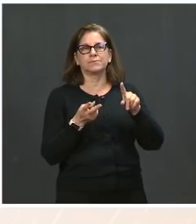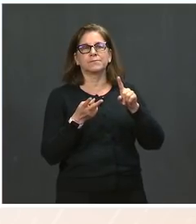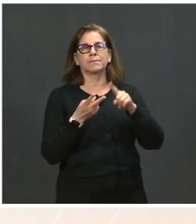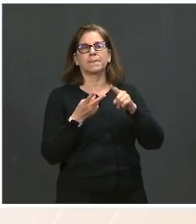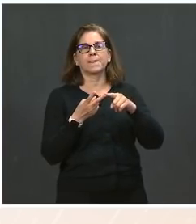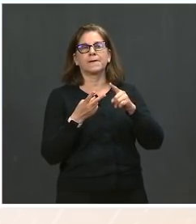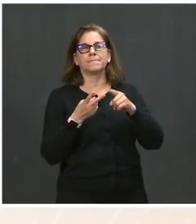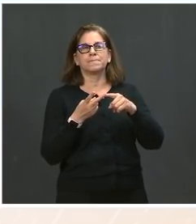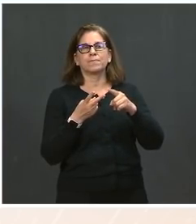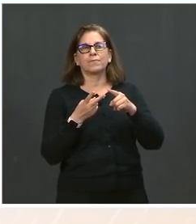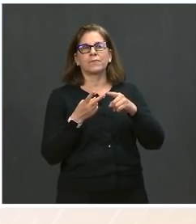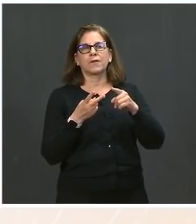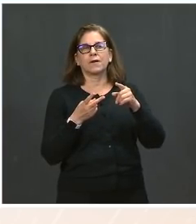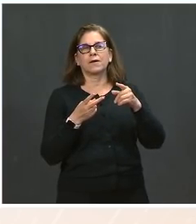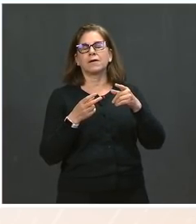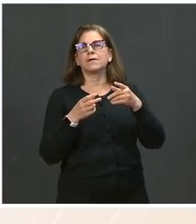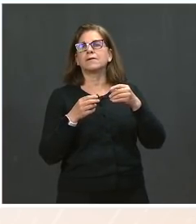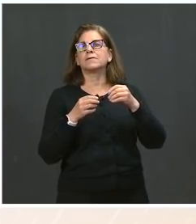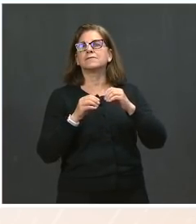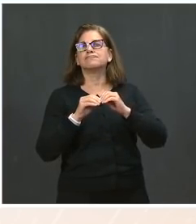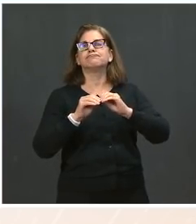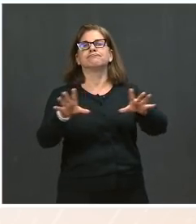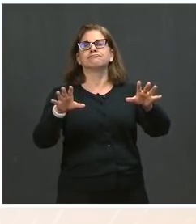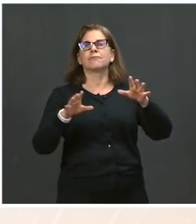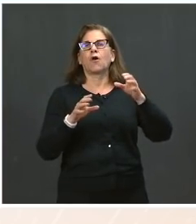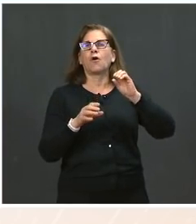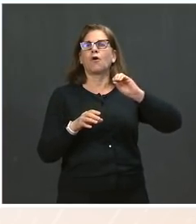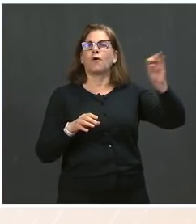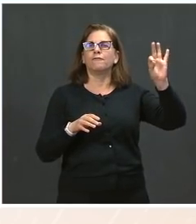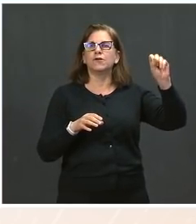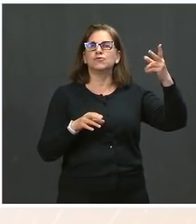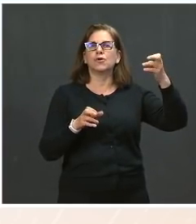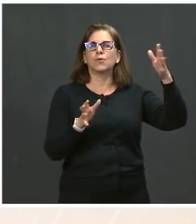The research one was to cut the cost of solar by half,